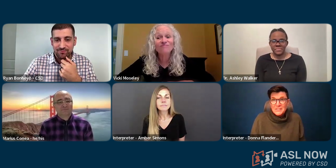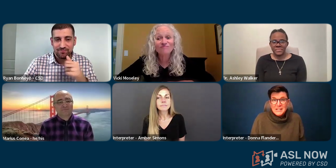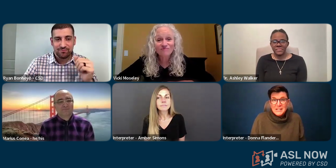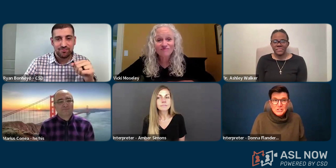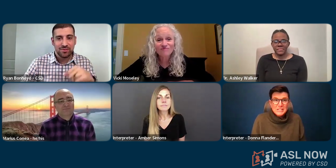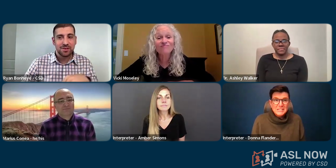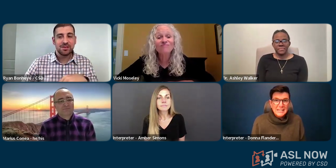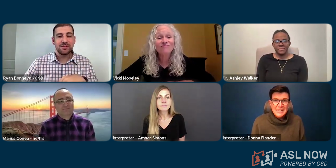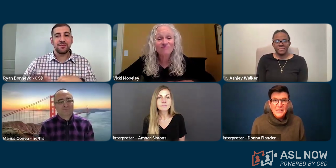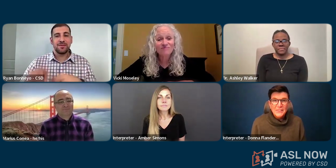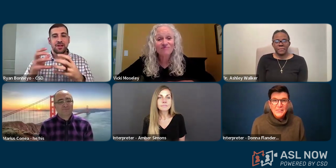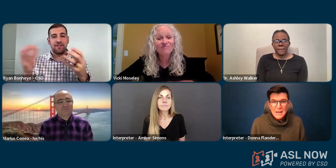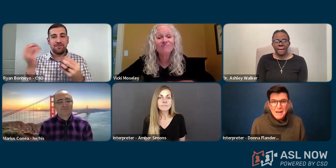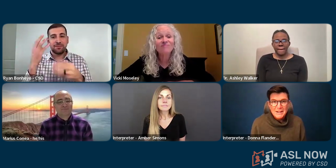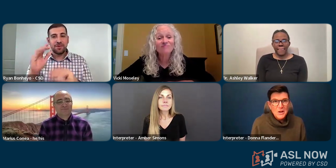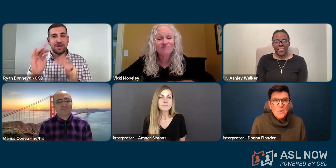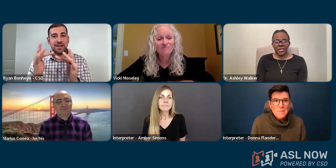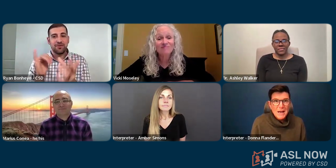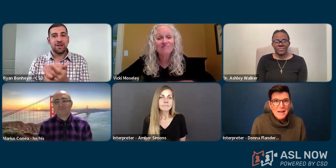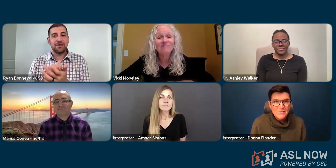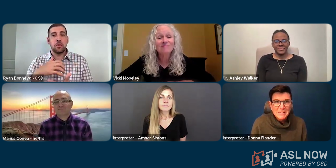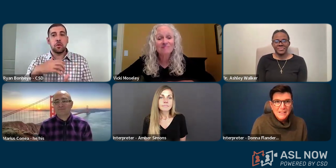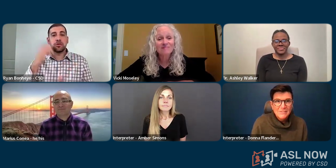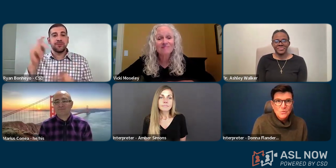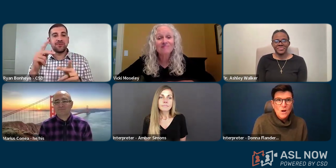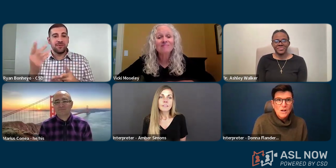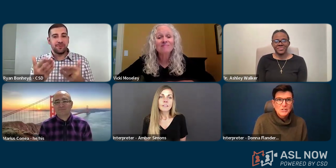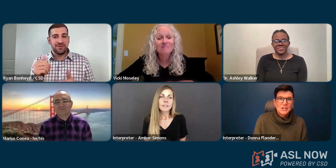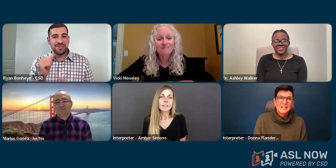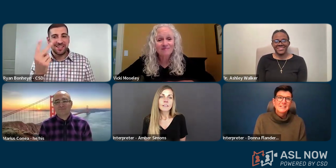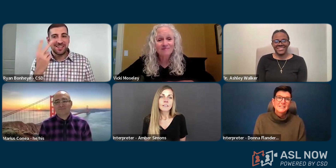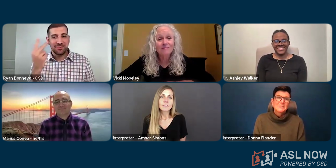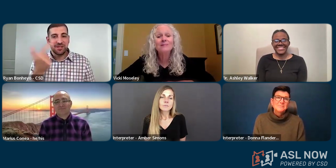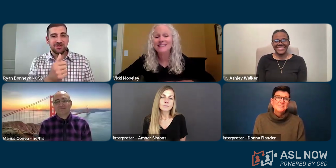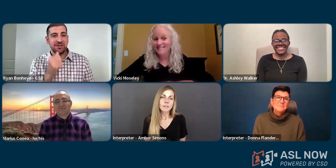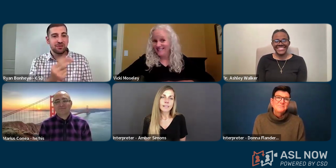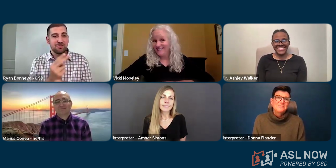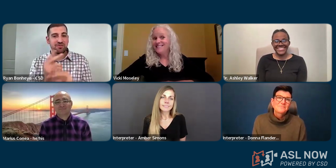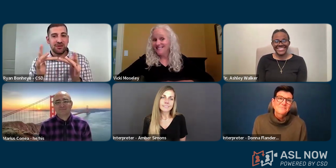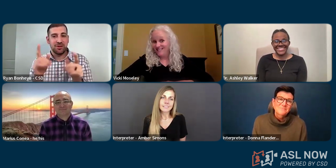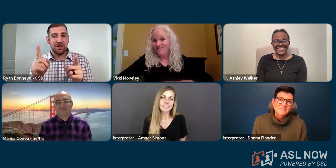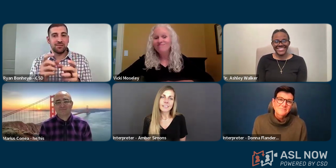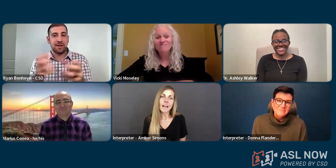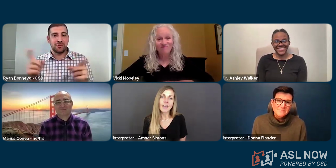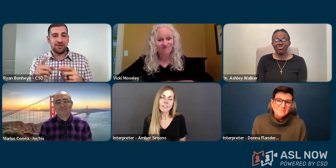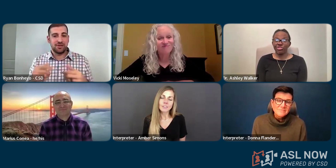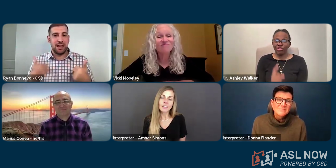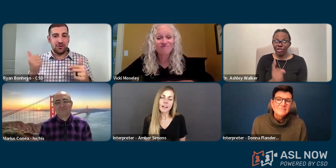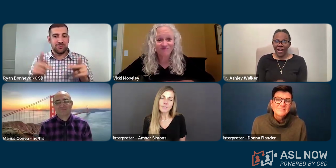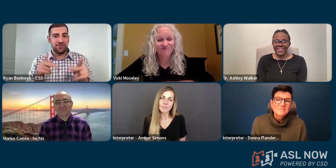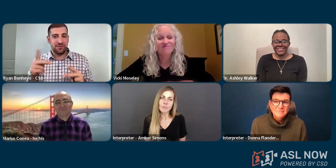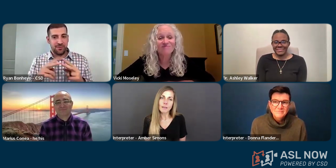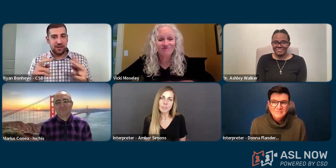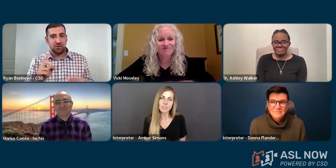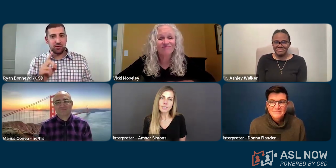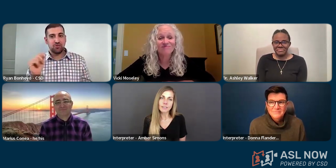if it's not on the television, it's not getting out there. And I might not know about it if I'm a television watcher. Ryan says, Yeah, there's a lot of information